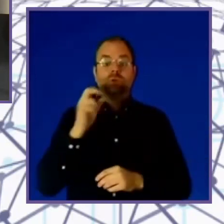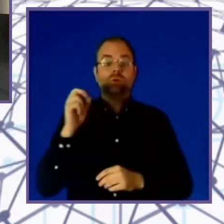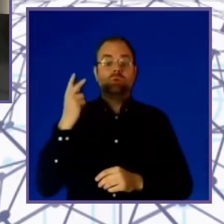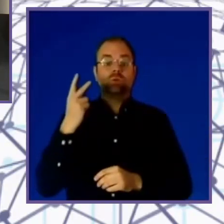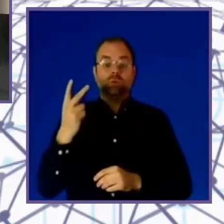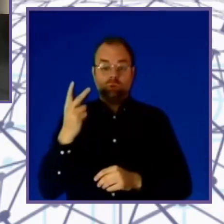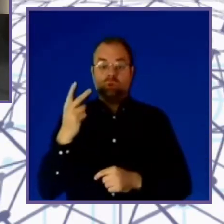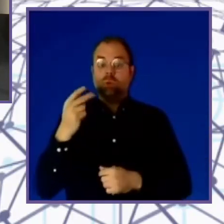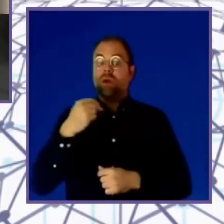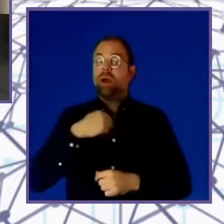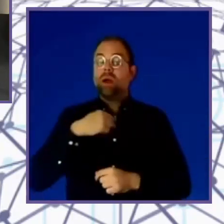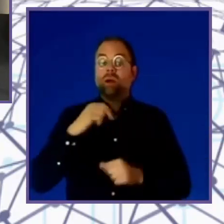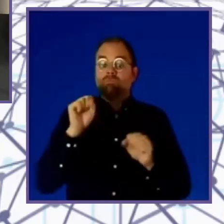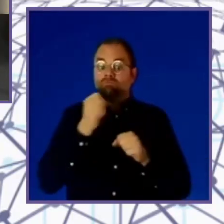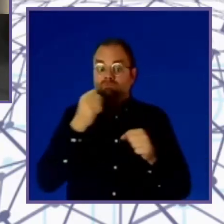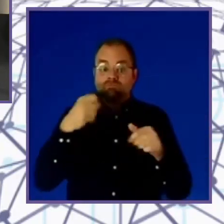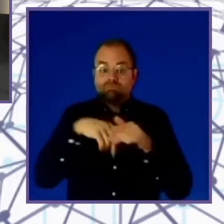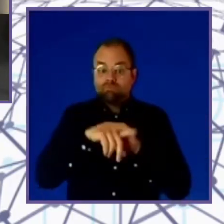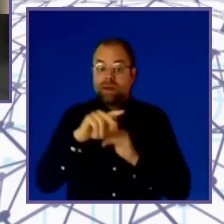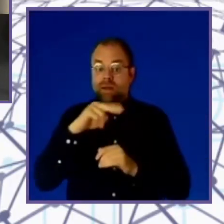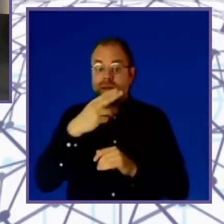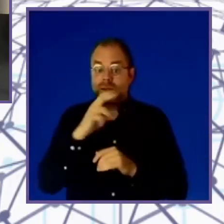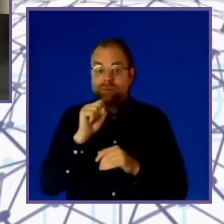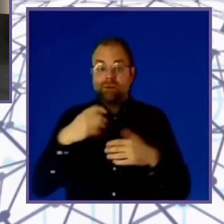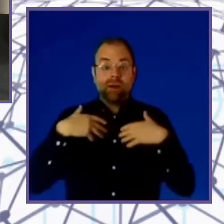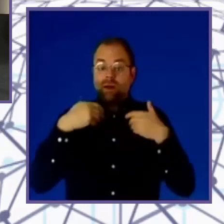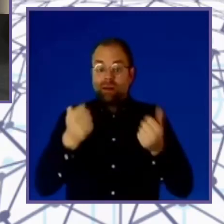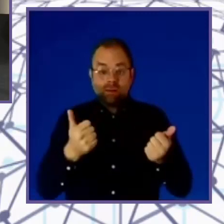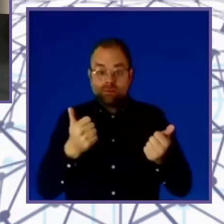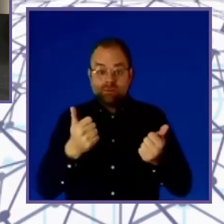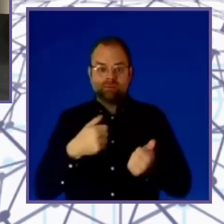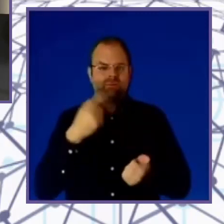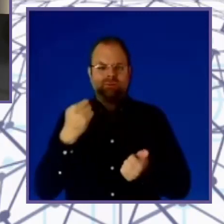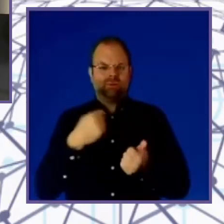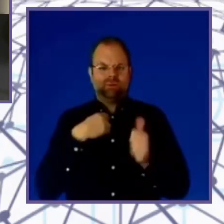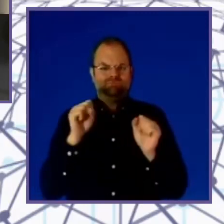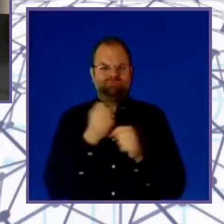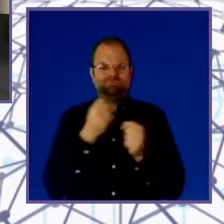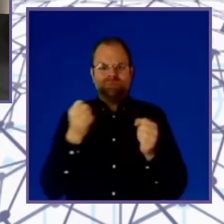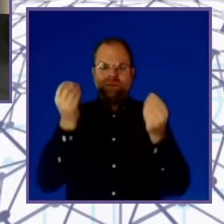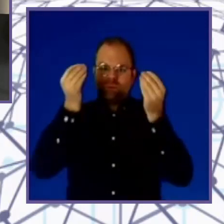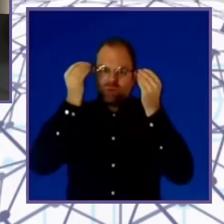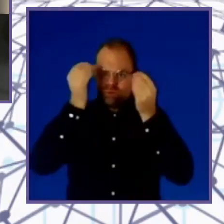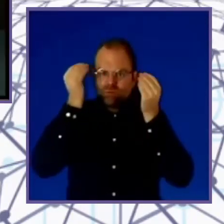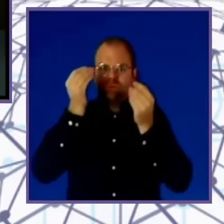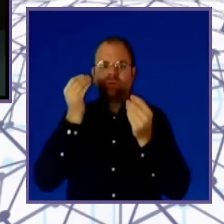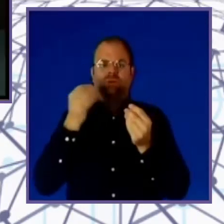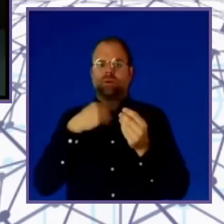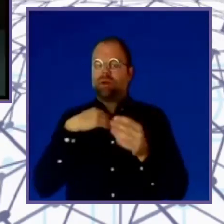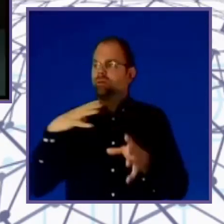I became an ambassador for disability rights UK, the largest pan disability charity in the